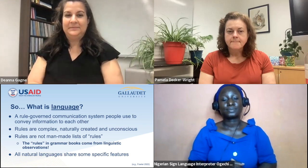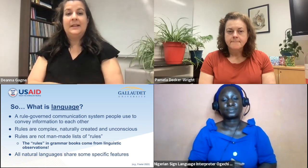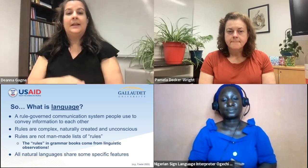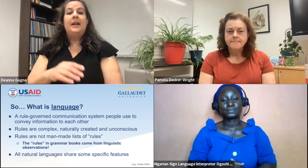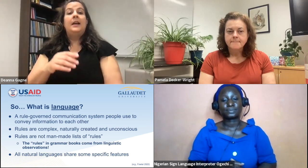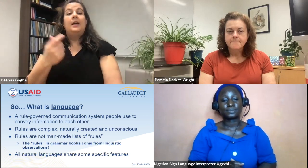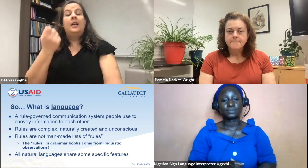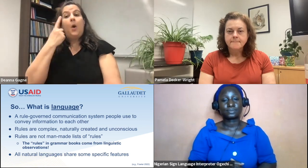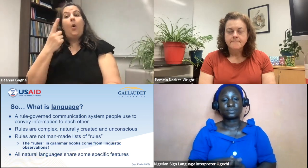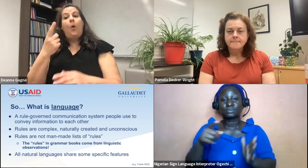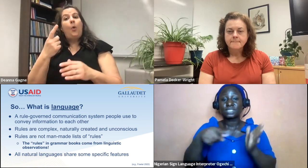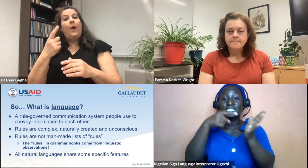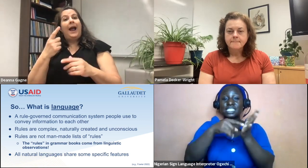part of acquiring a language